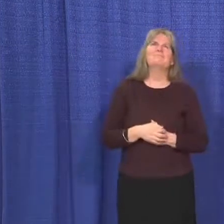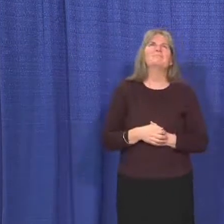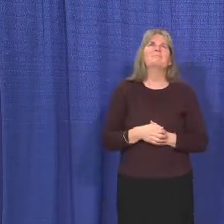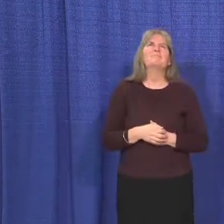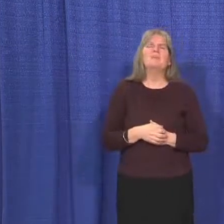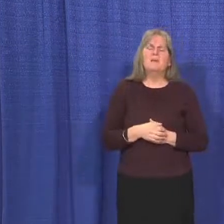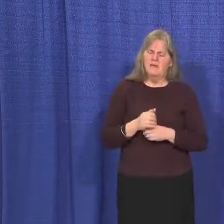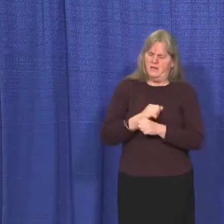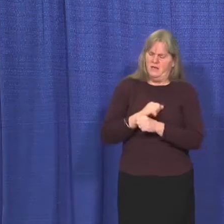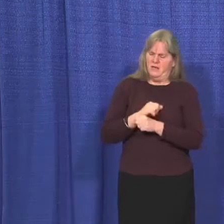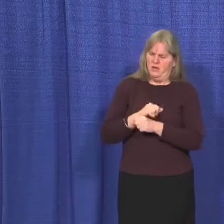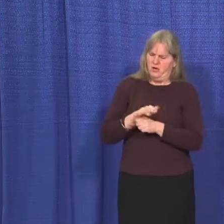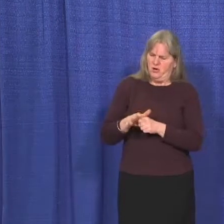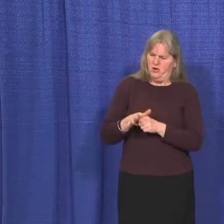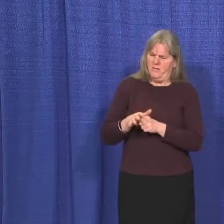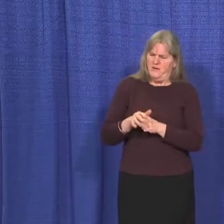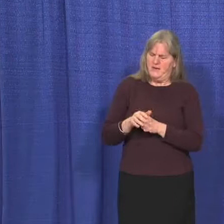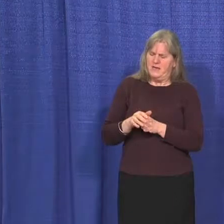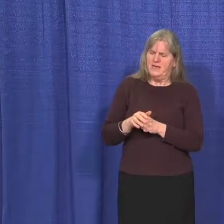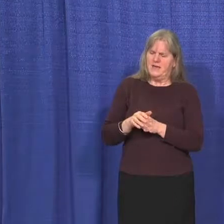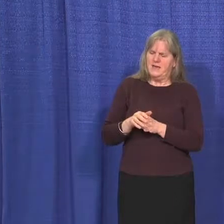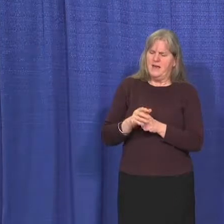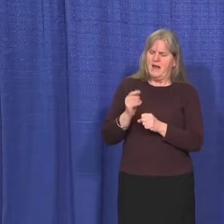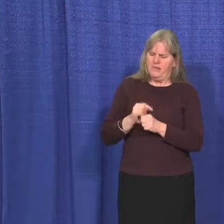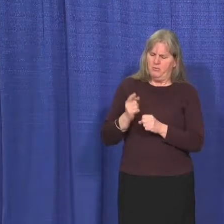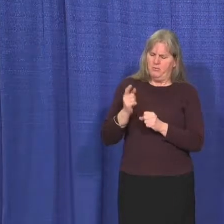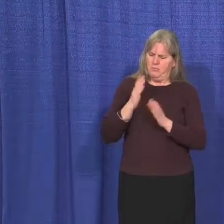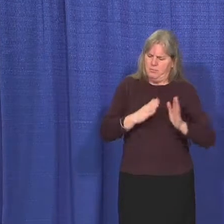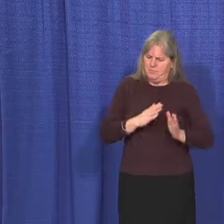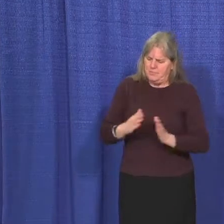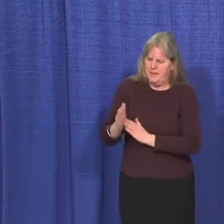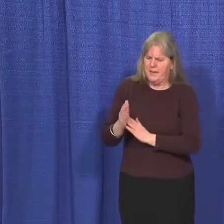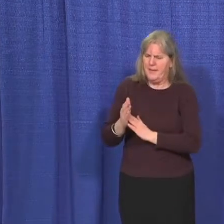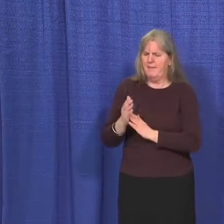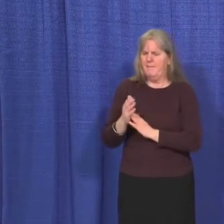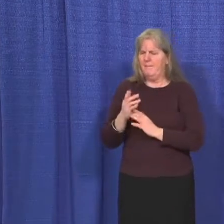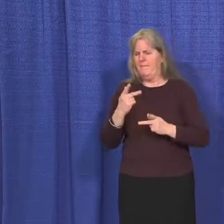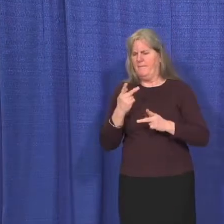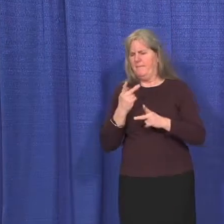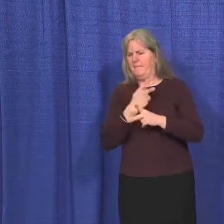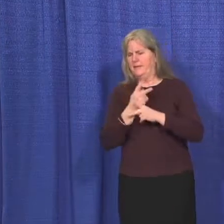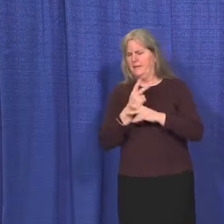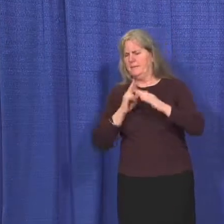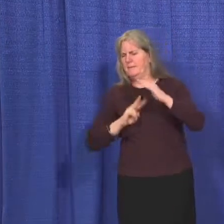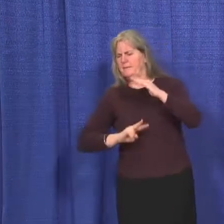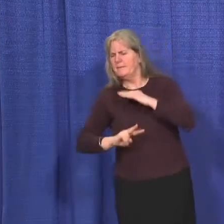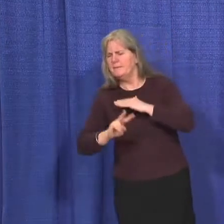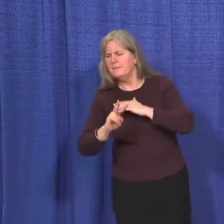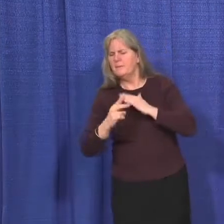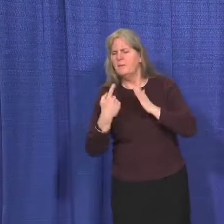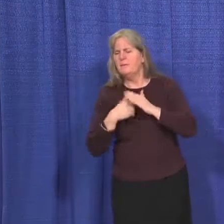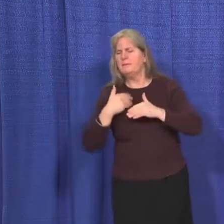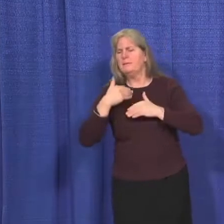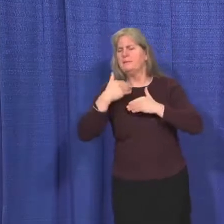pandemic and planning during a pandemic is looking to the future, anticipating what may come next, and how we can